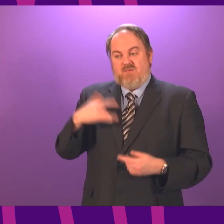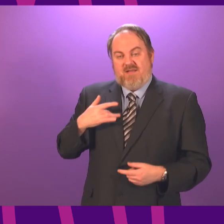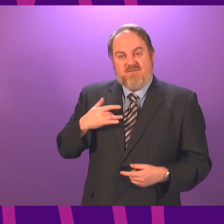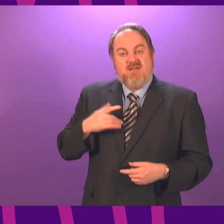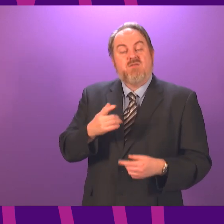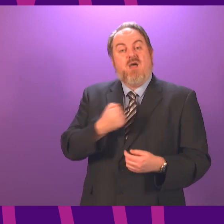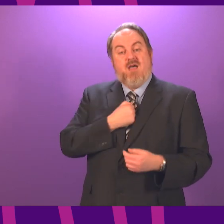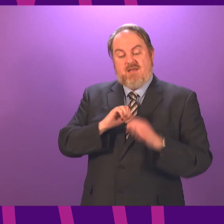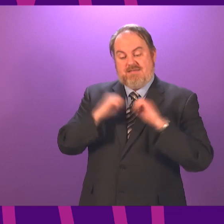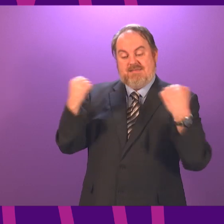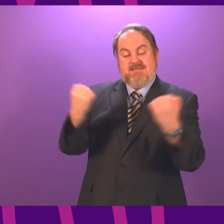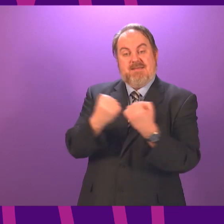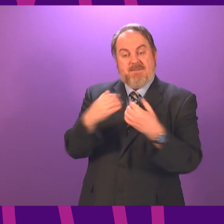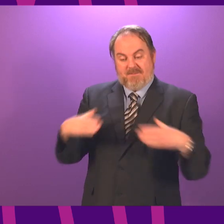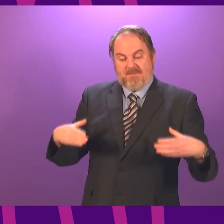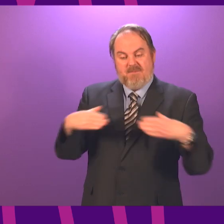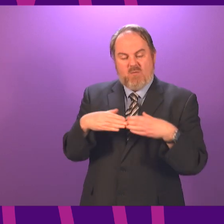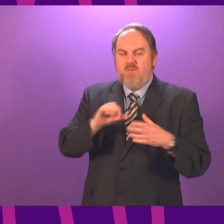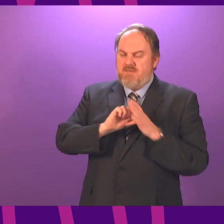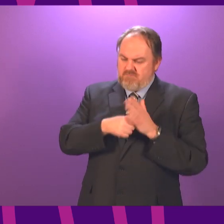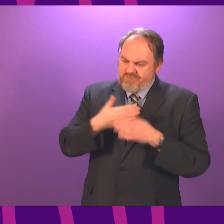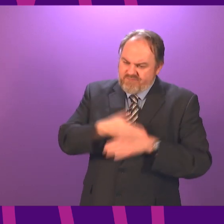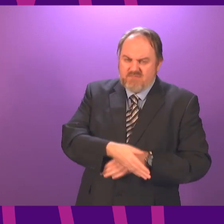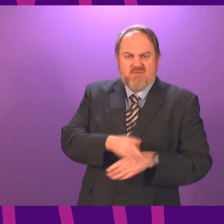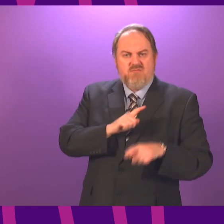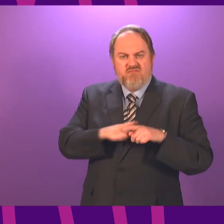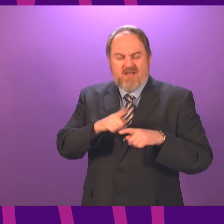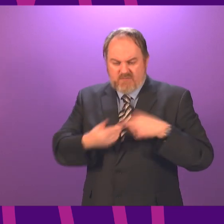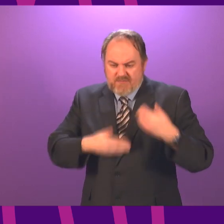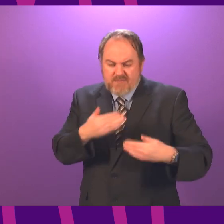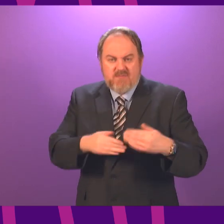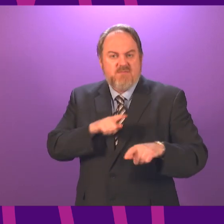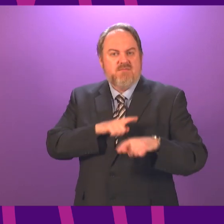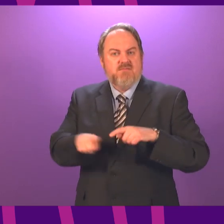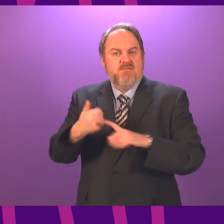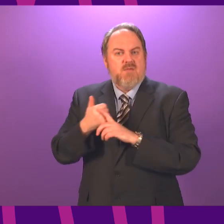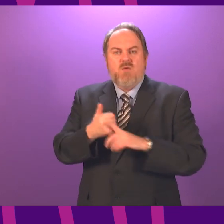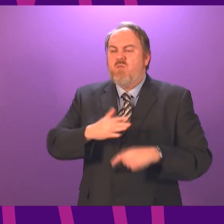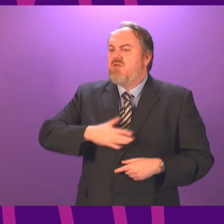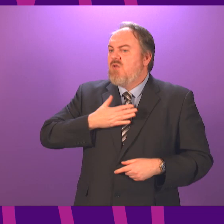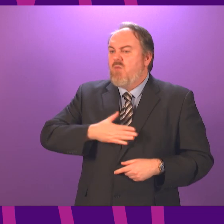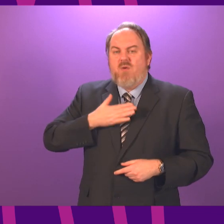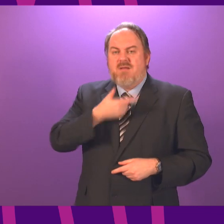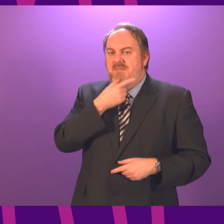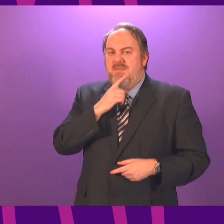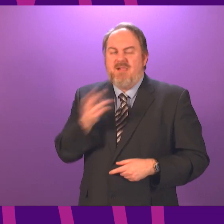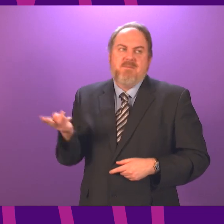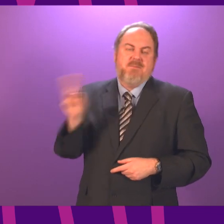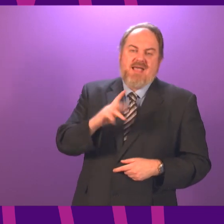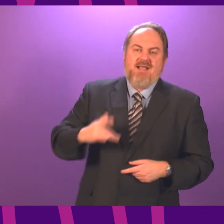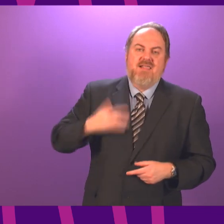task force will be taken forward, because we do not want anybody to go back to rough